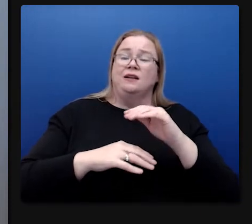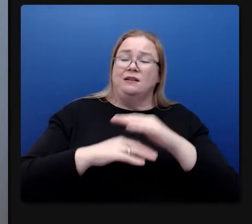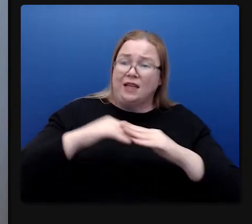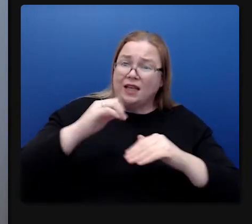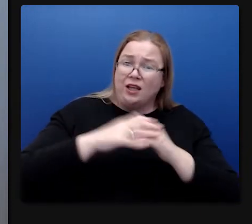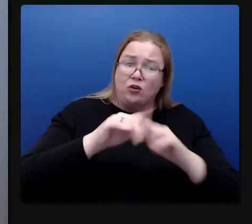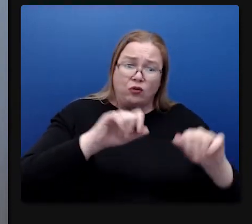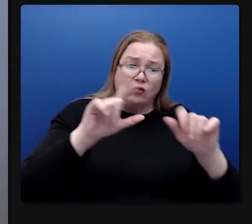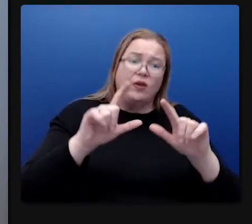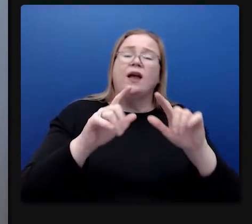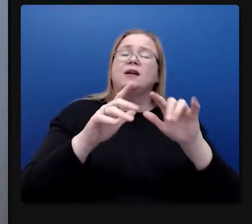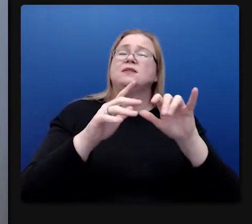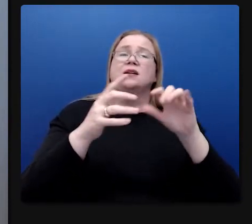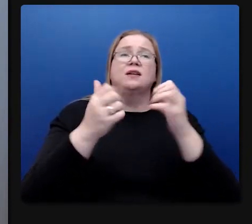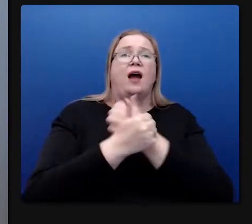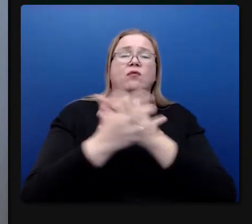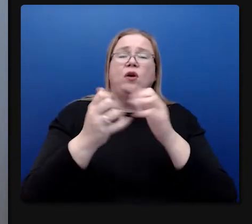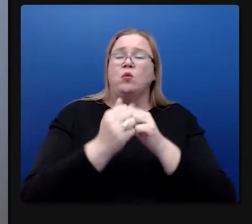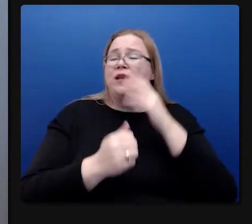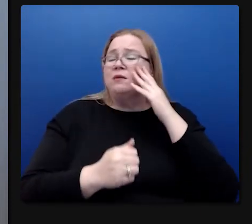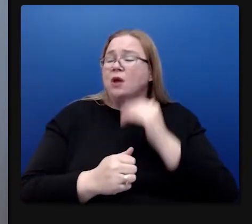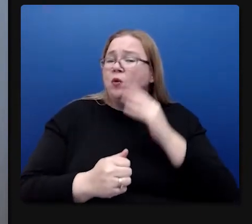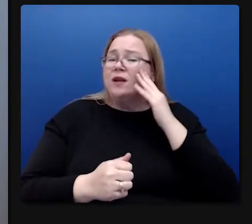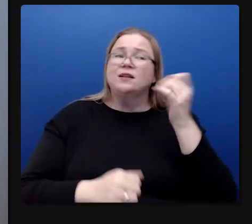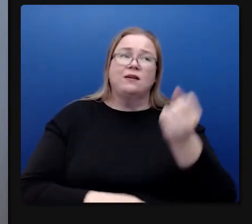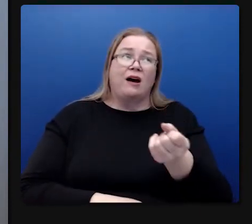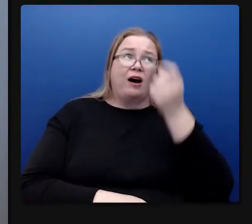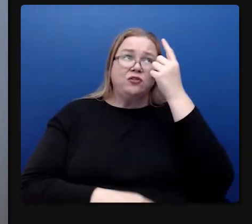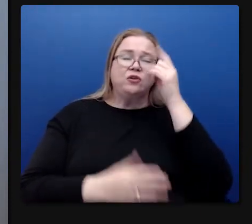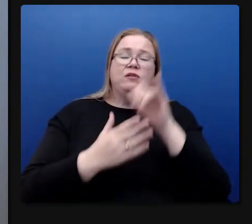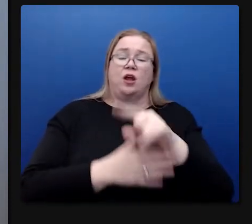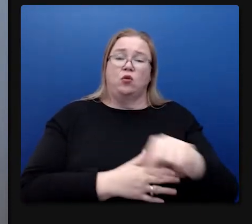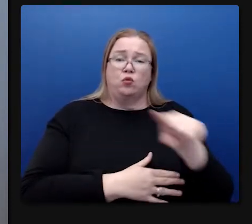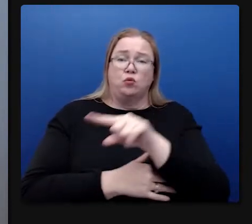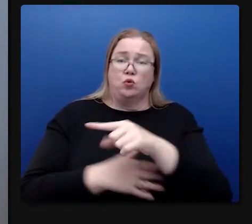with all of the experiences and understanding that you have.